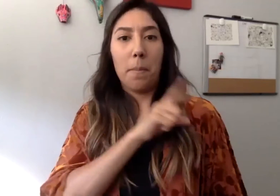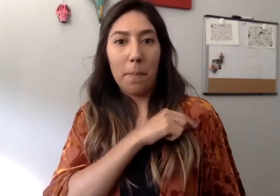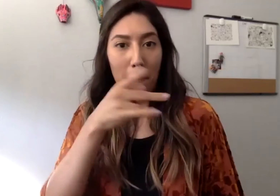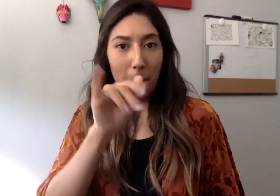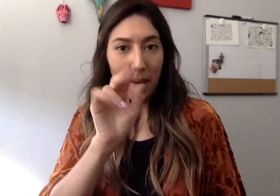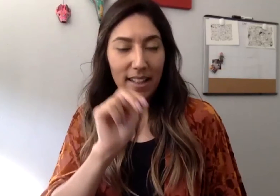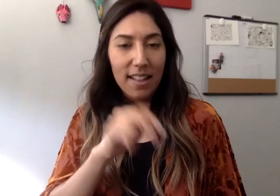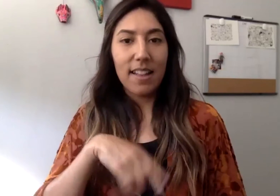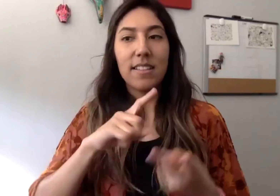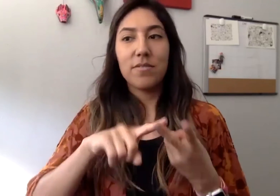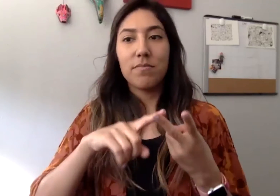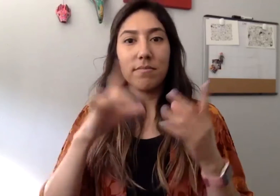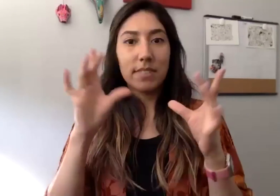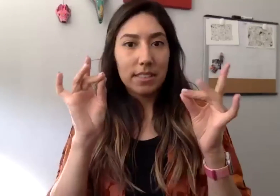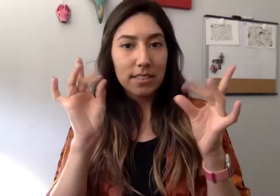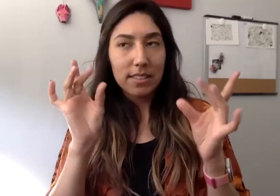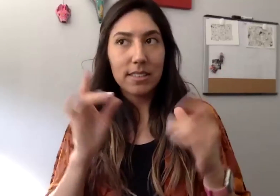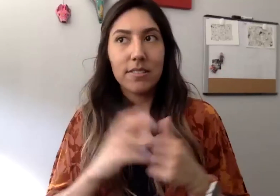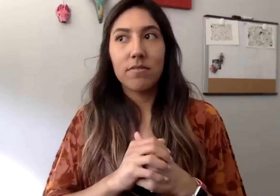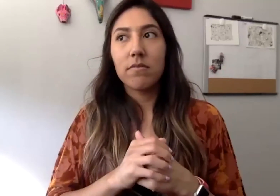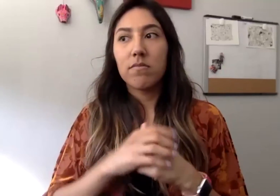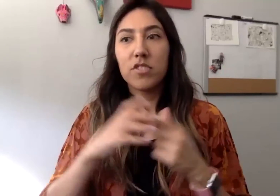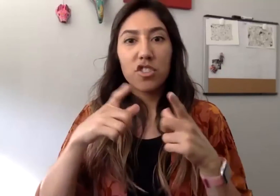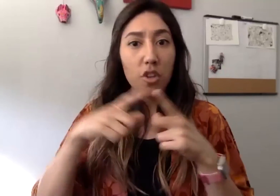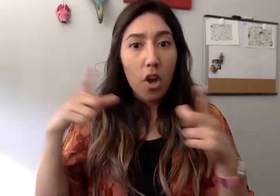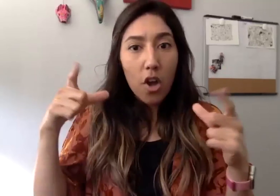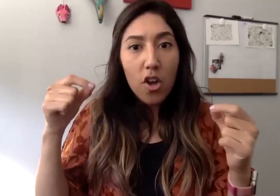These other items include things like lapel pins,